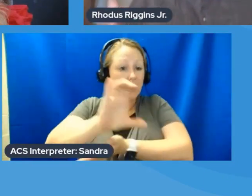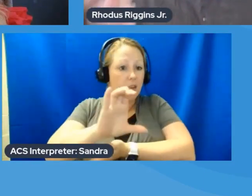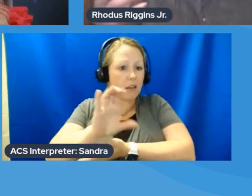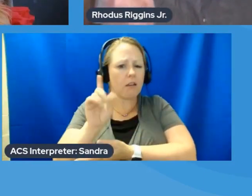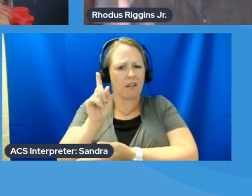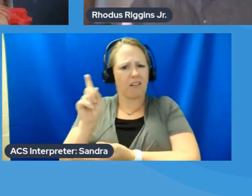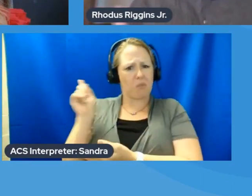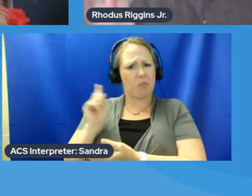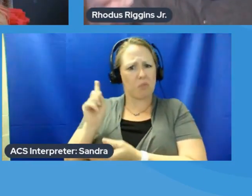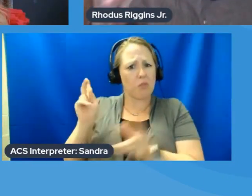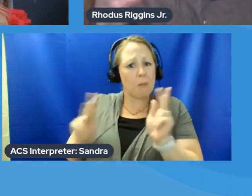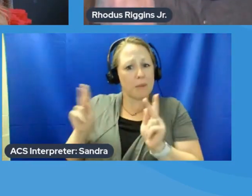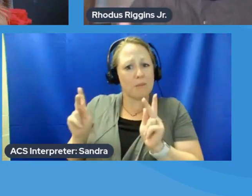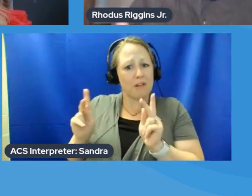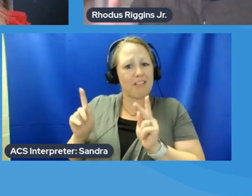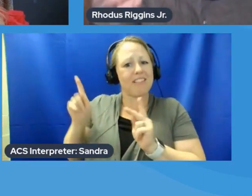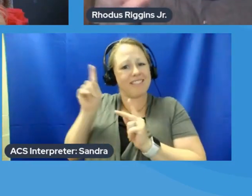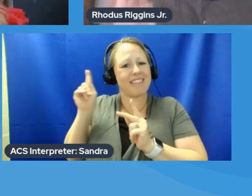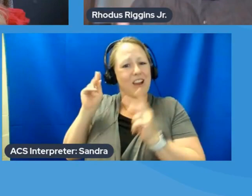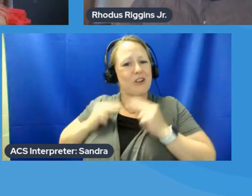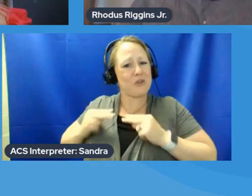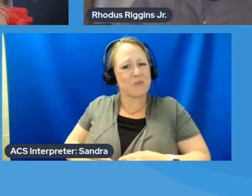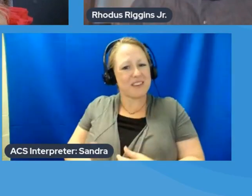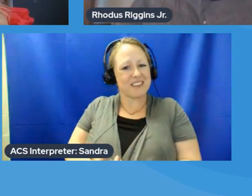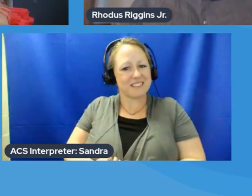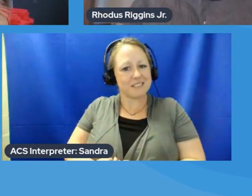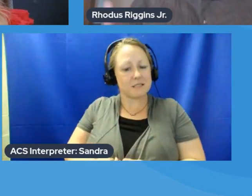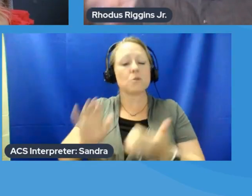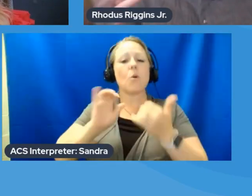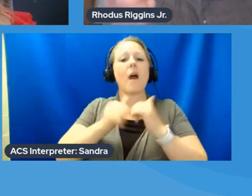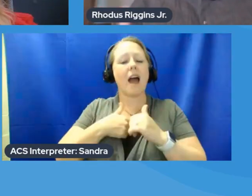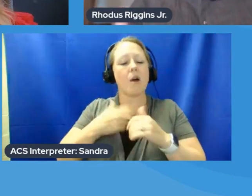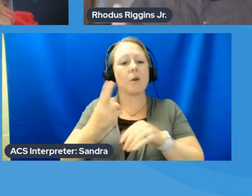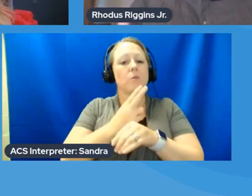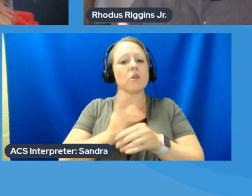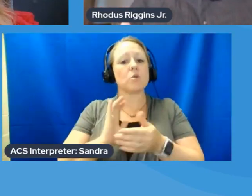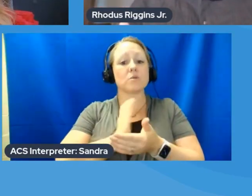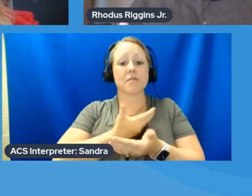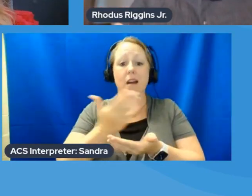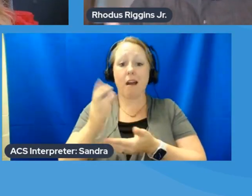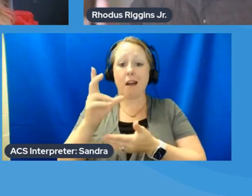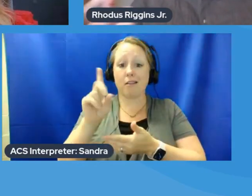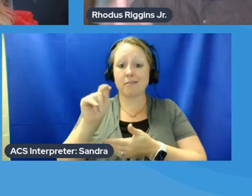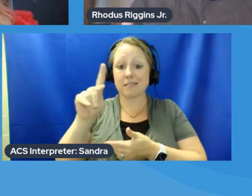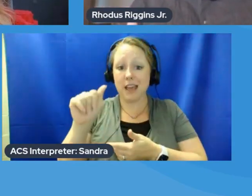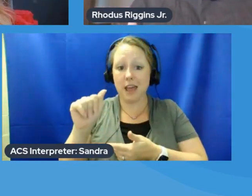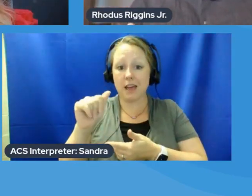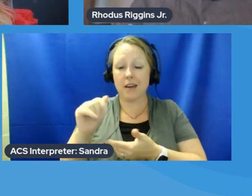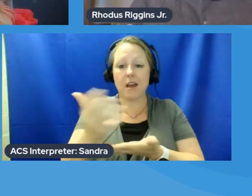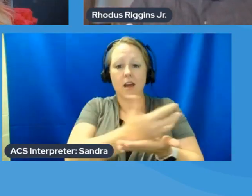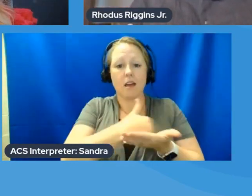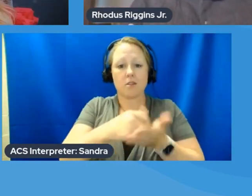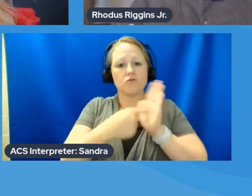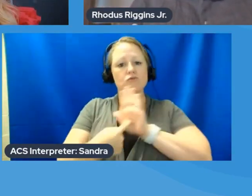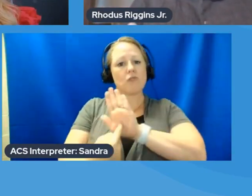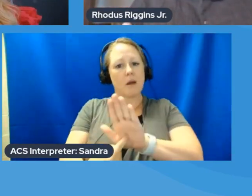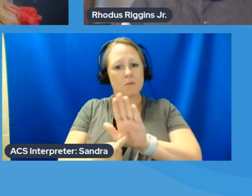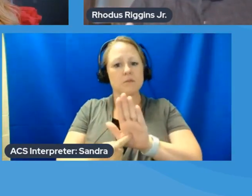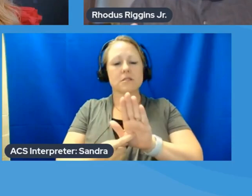to really live full of stories and lived experiences. For many of us that's gonna require us to shift